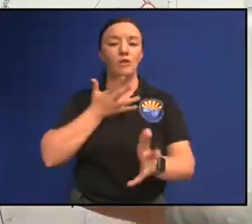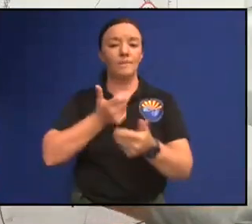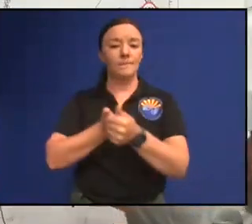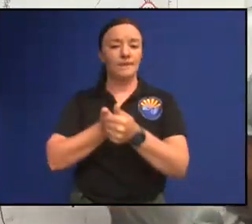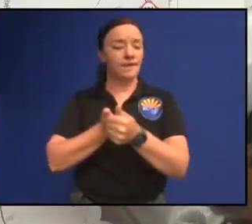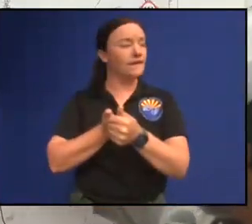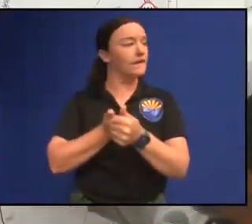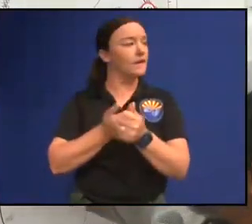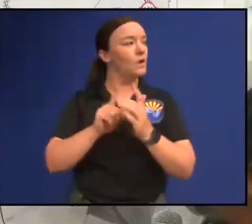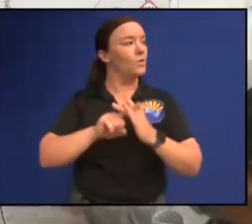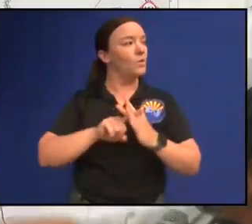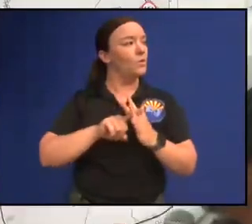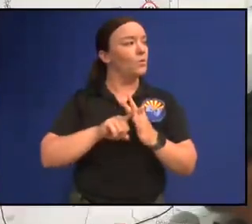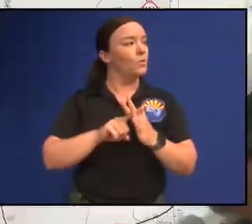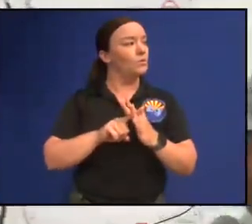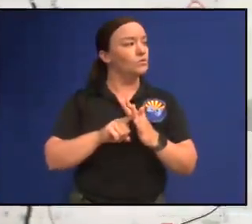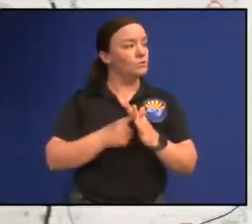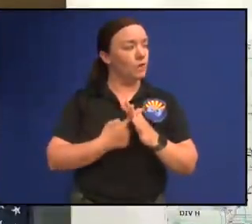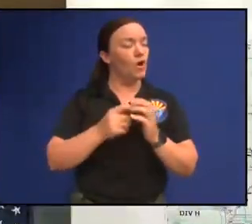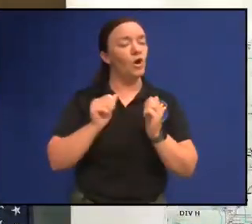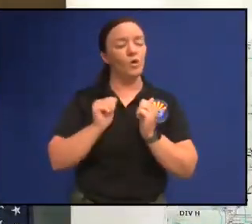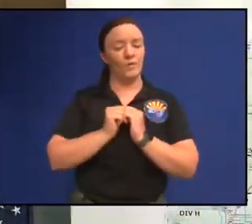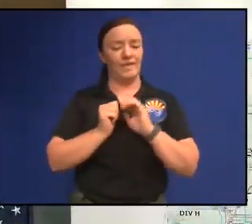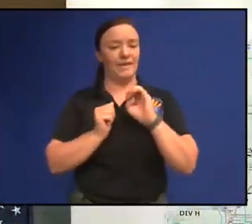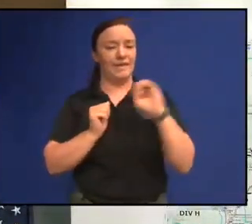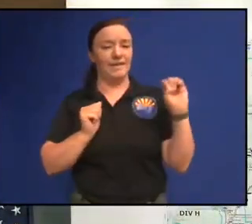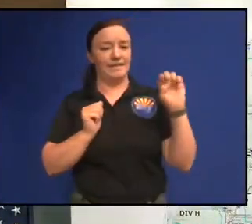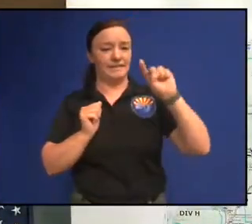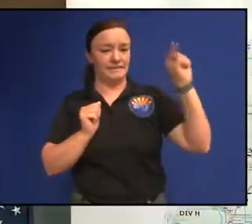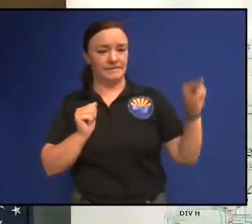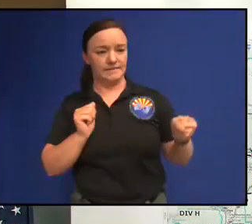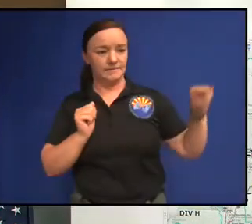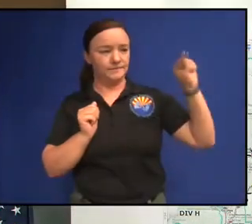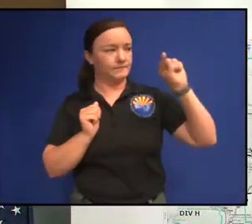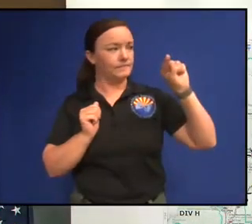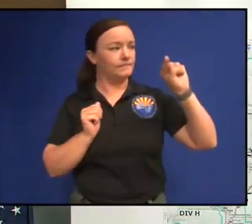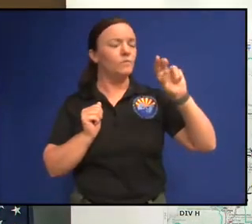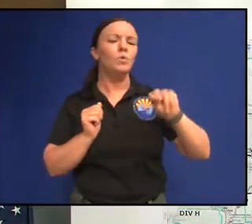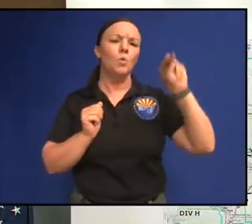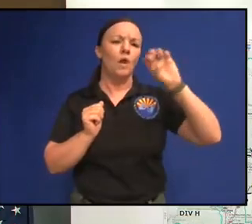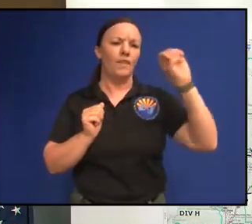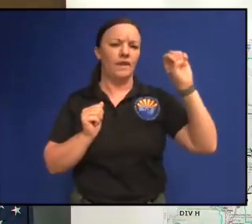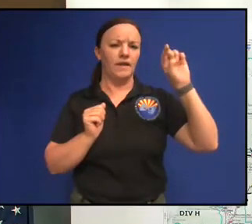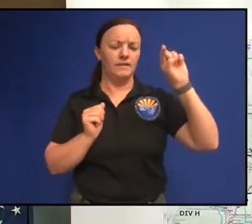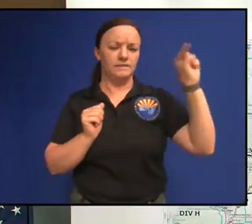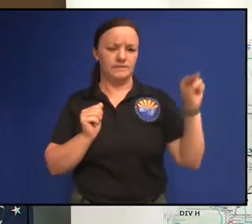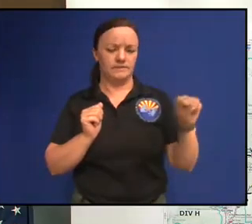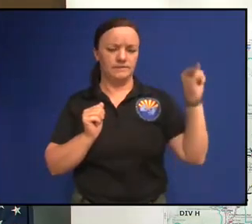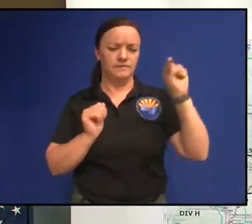START IN THE EASTERN SIDE, NORTHEAST SIDE OF THE SOUTH ZONE HERE.